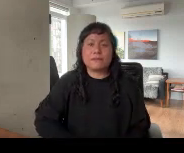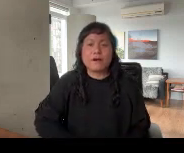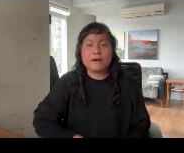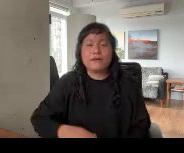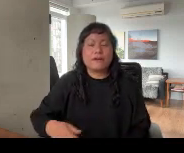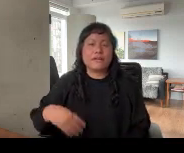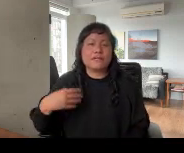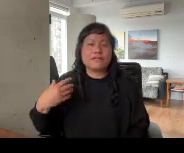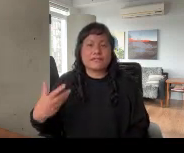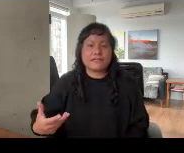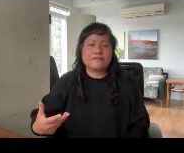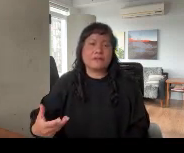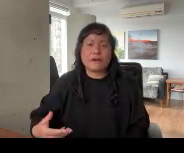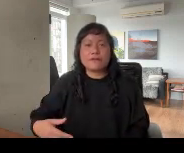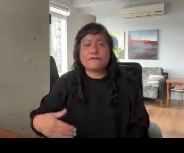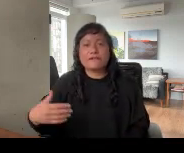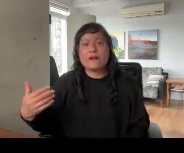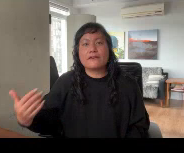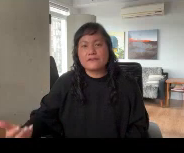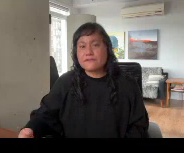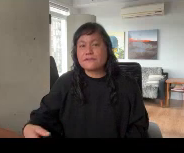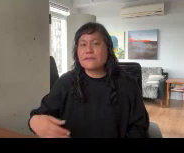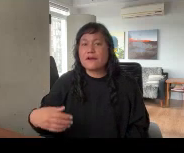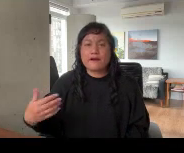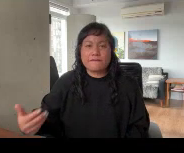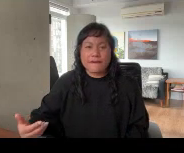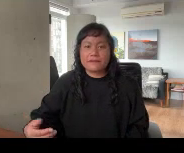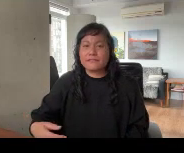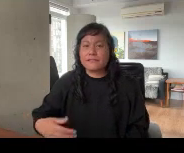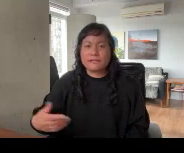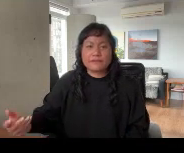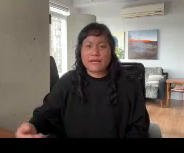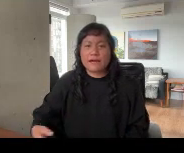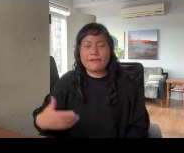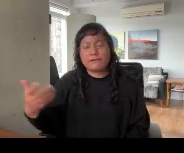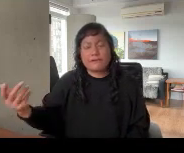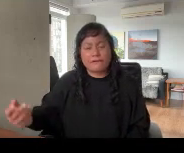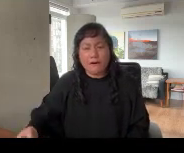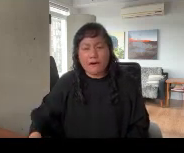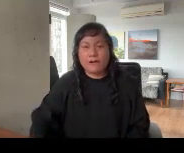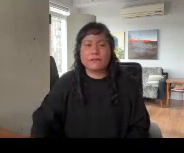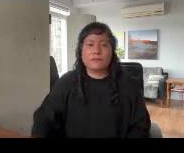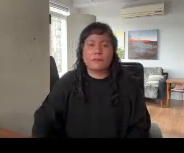they belong, creating a sense of belonging for our students, our faculty and our staff, and for all